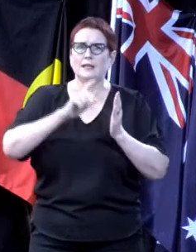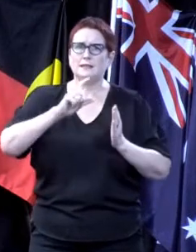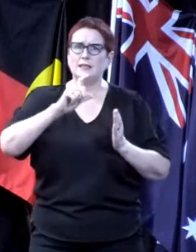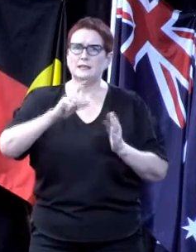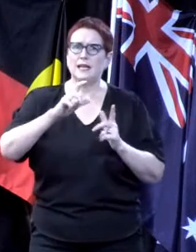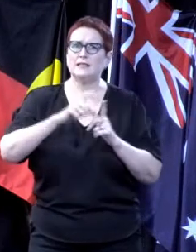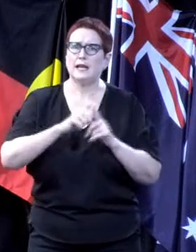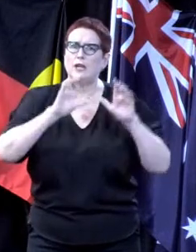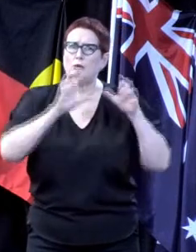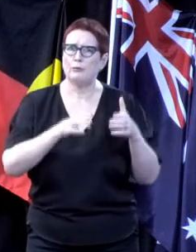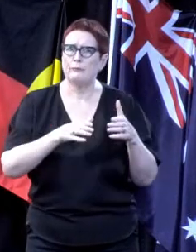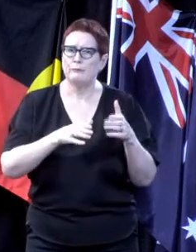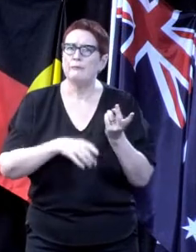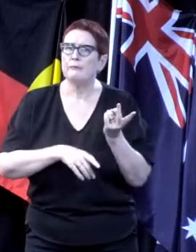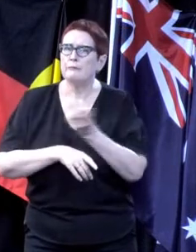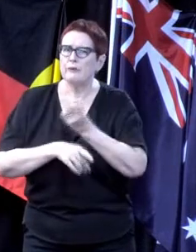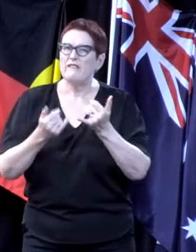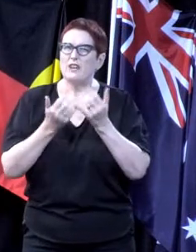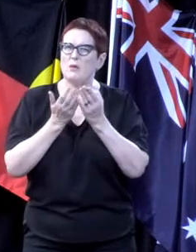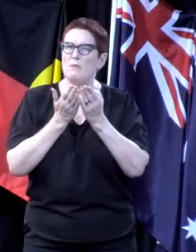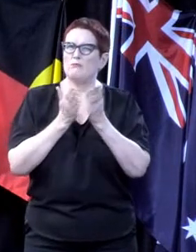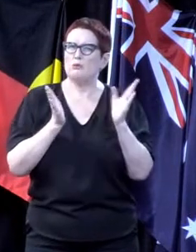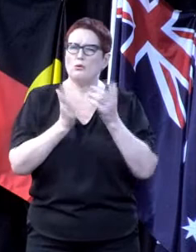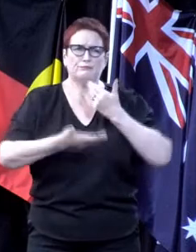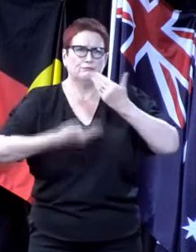which is, indeed, a very broad definition and includes,